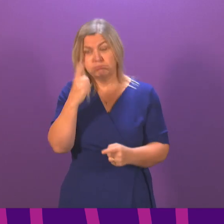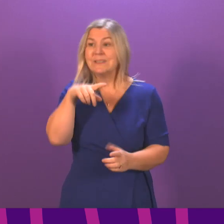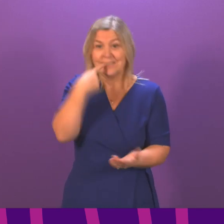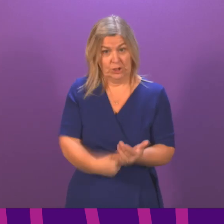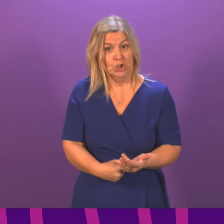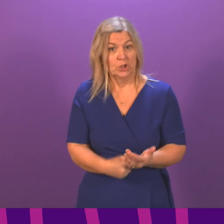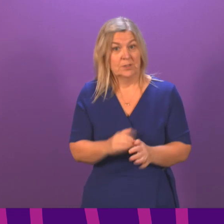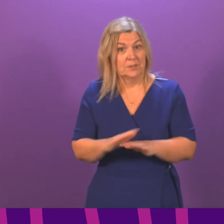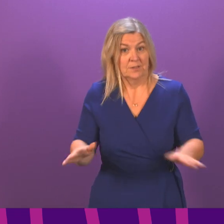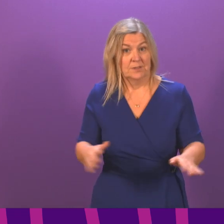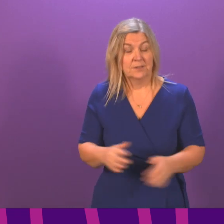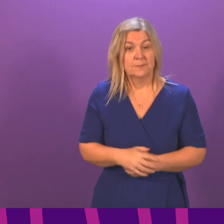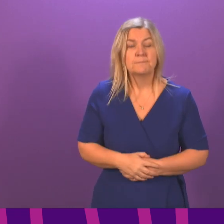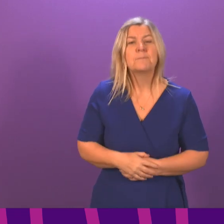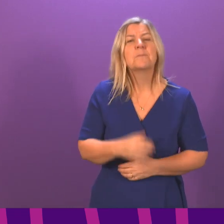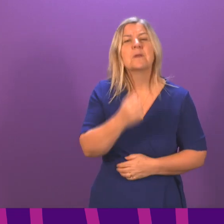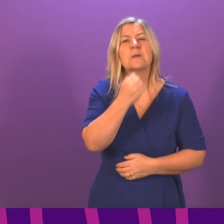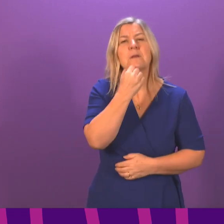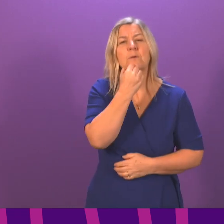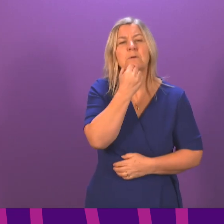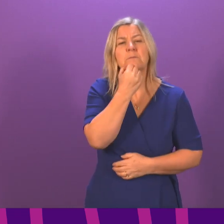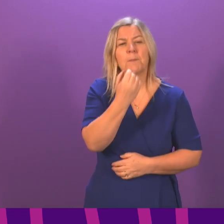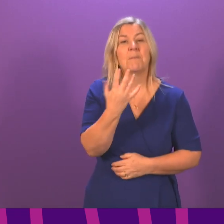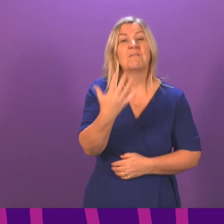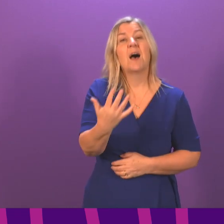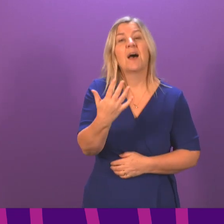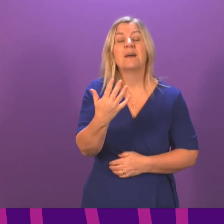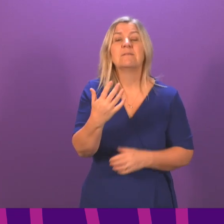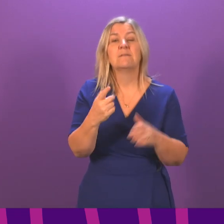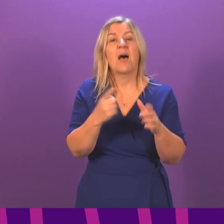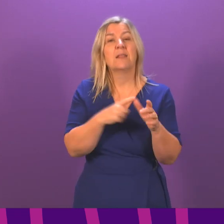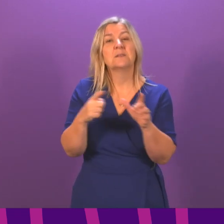5. Dr Alasdair Allan (Na h-Eileanan an Iar) (SNP):